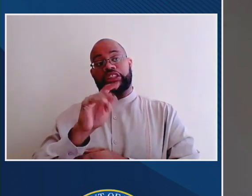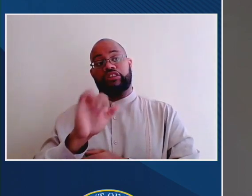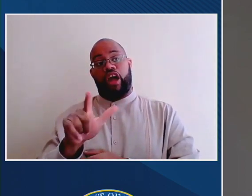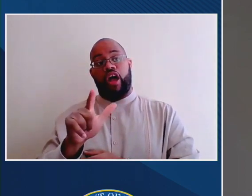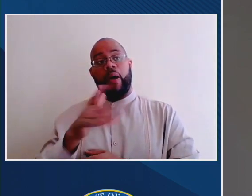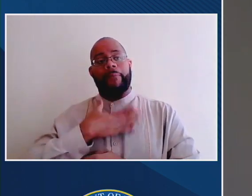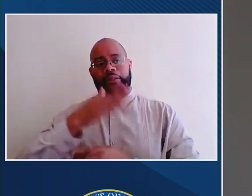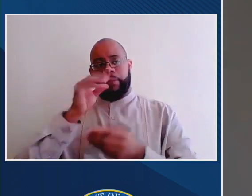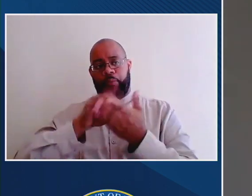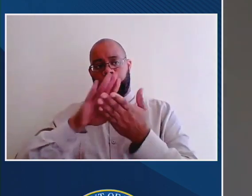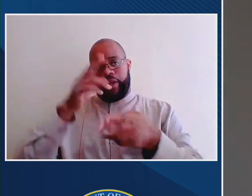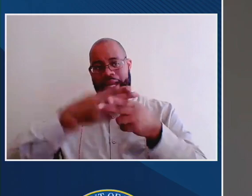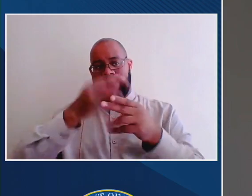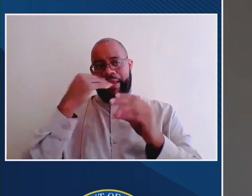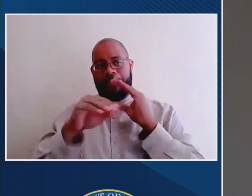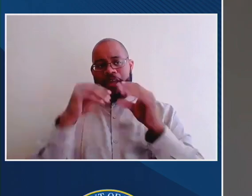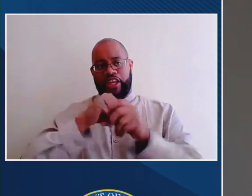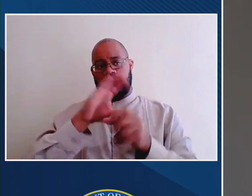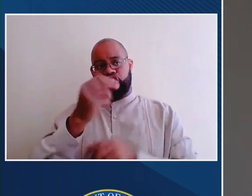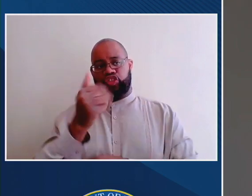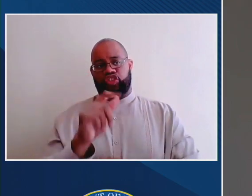and email in the chat, we would appreciate